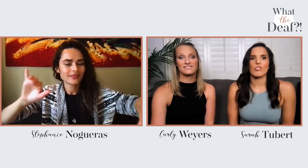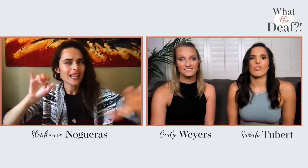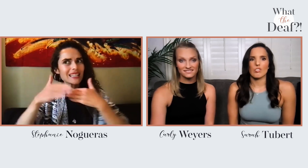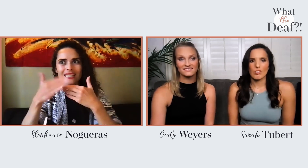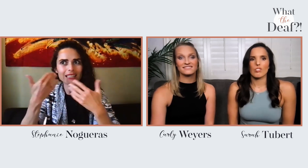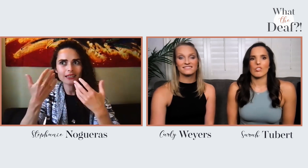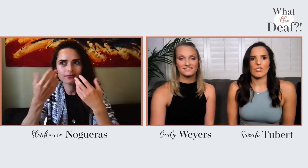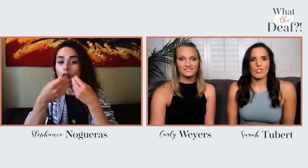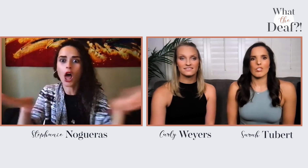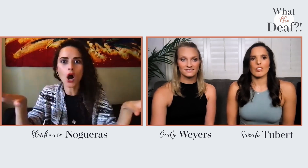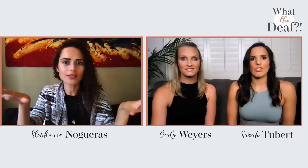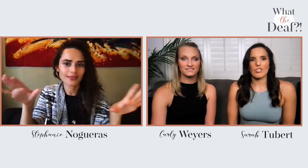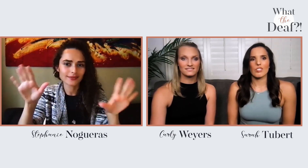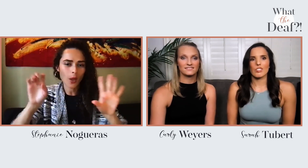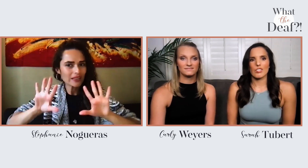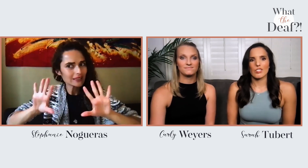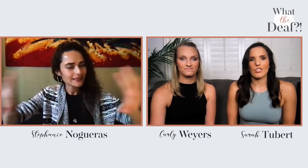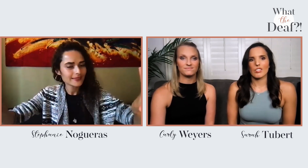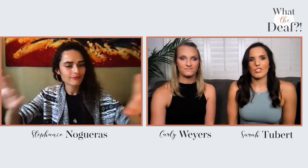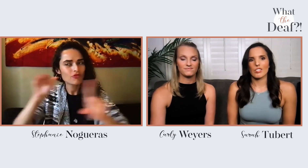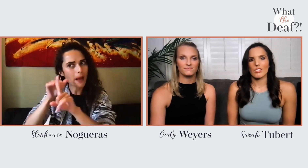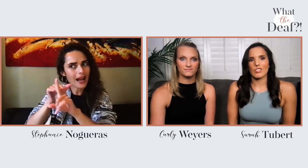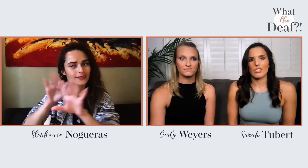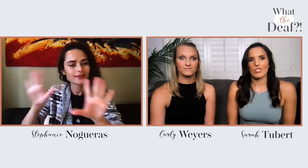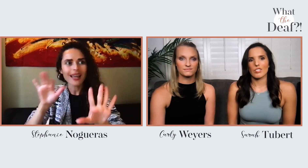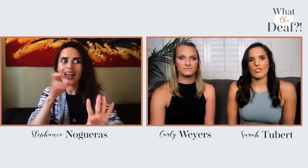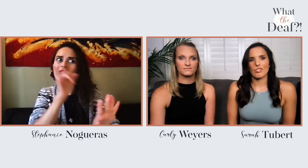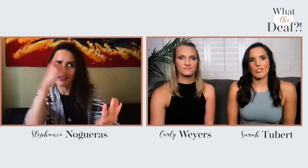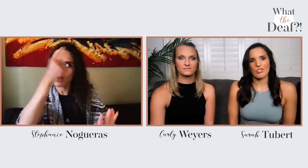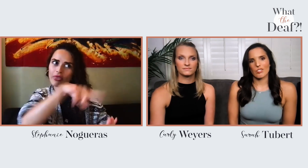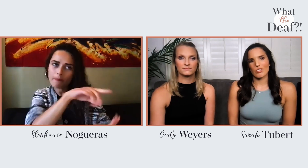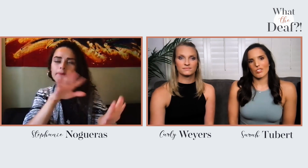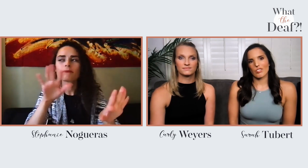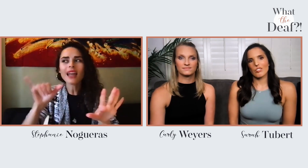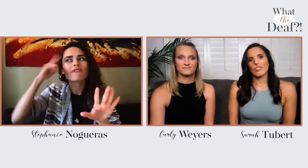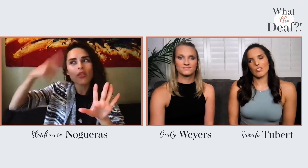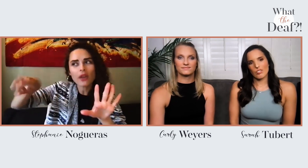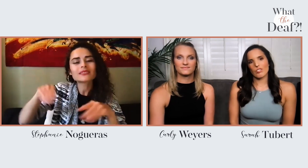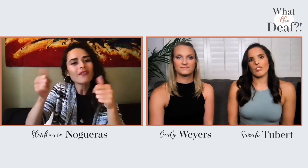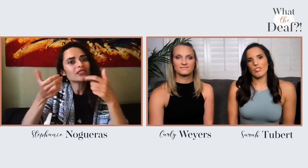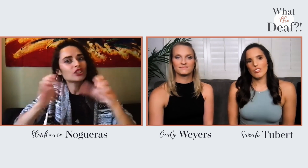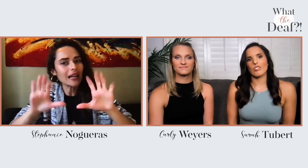and it's easy to get lost, I suppose. We just have to remind them like, hey, let the deaf characters be played by deaf people,